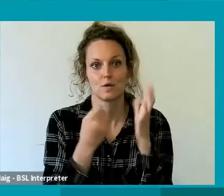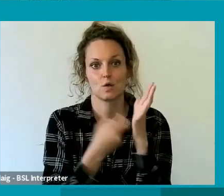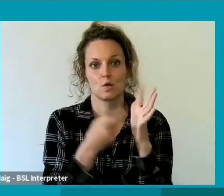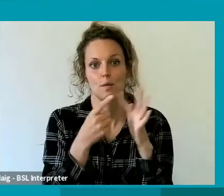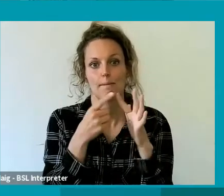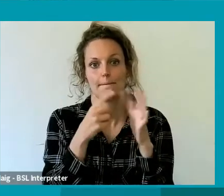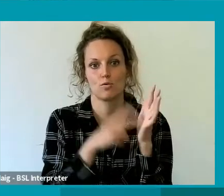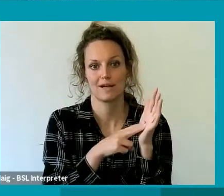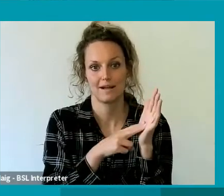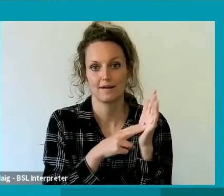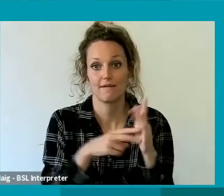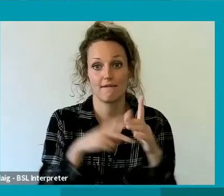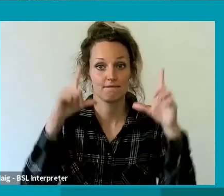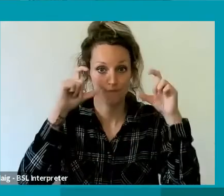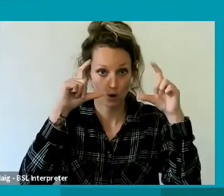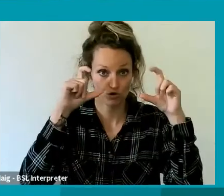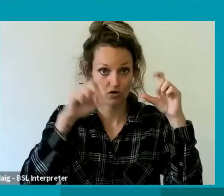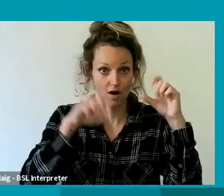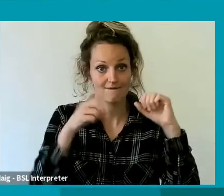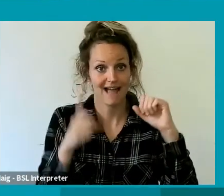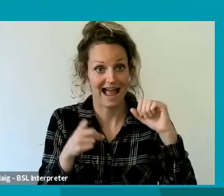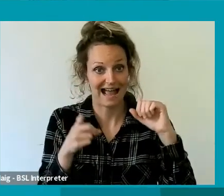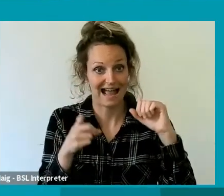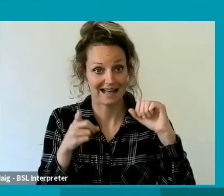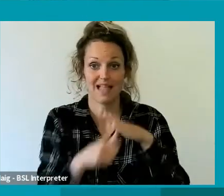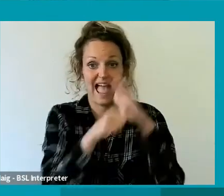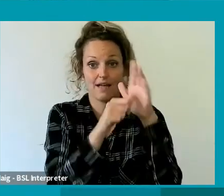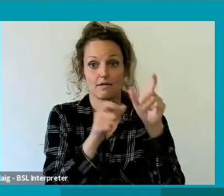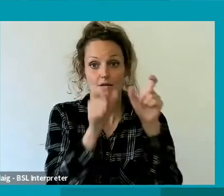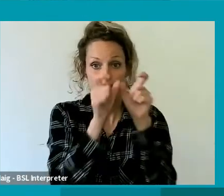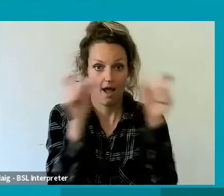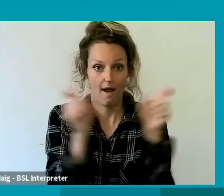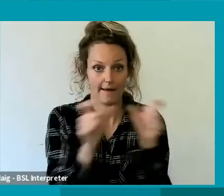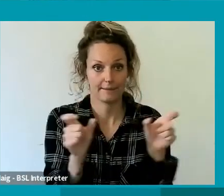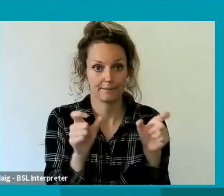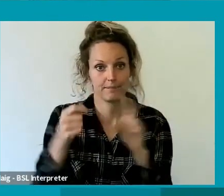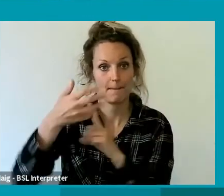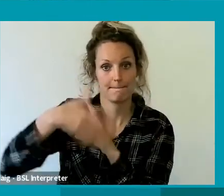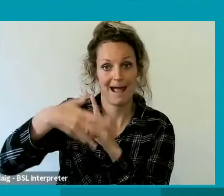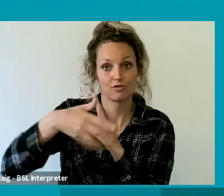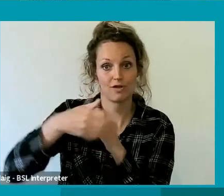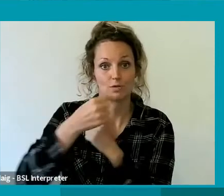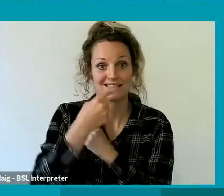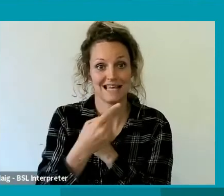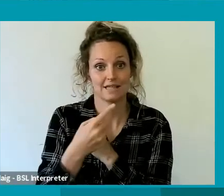creativity is just about connecting things or creativity is just connecting